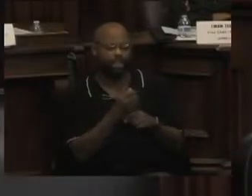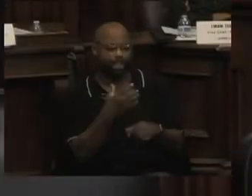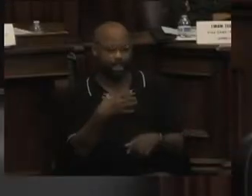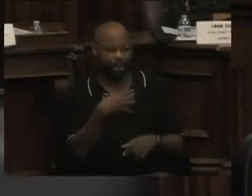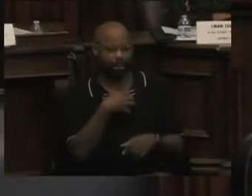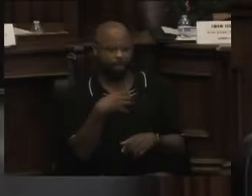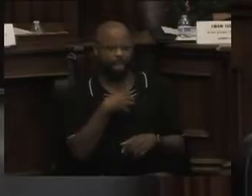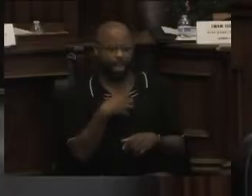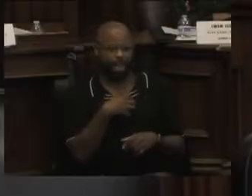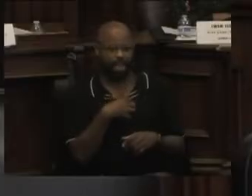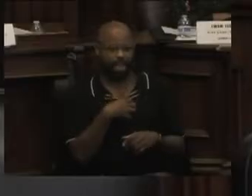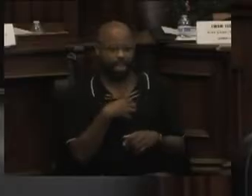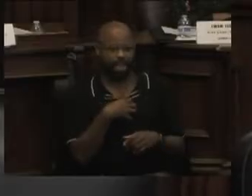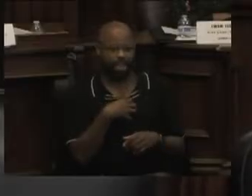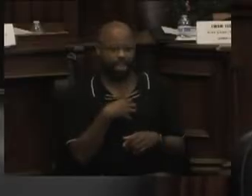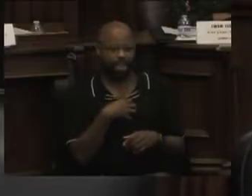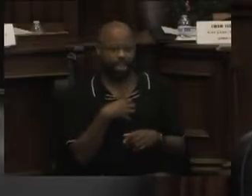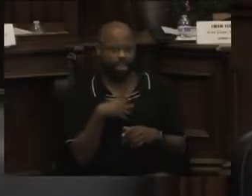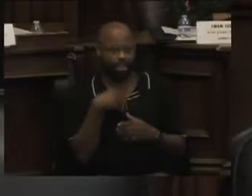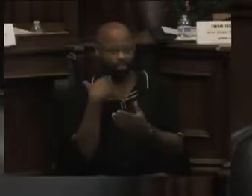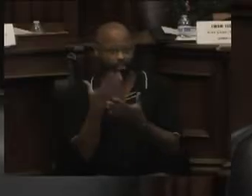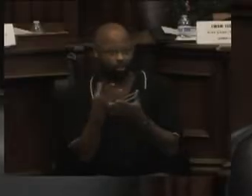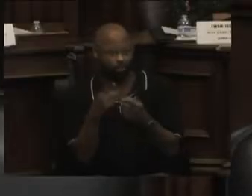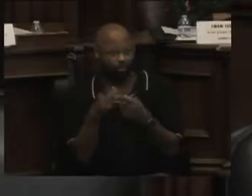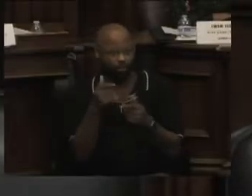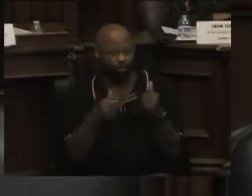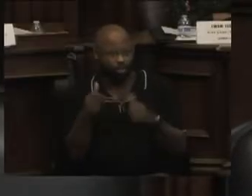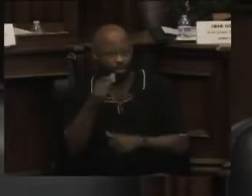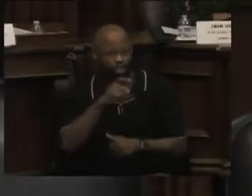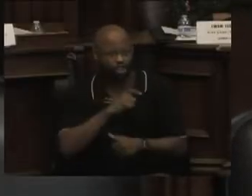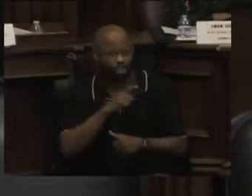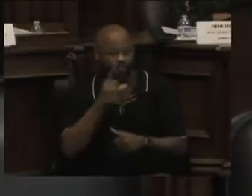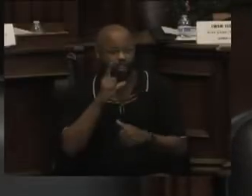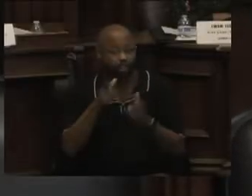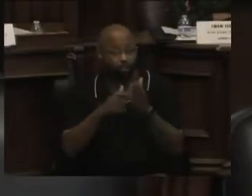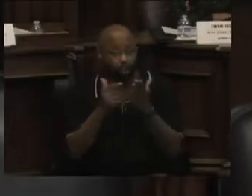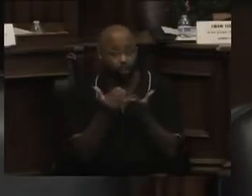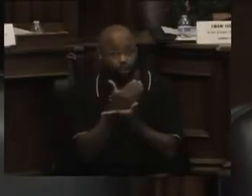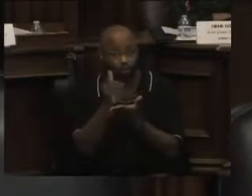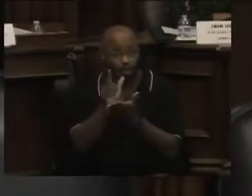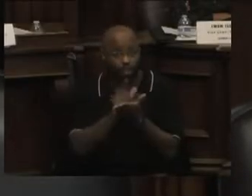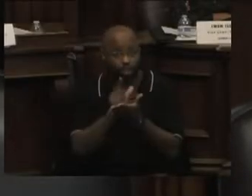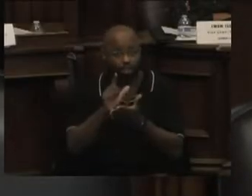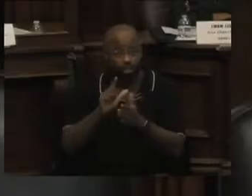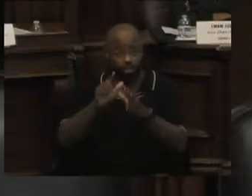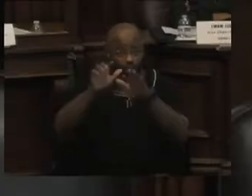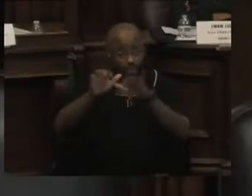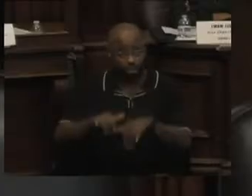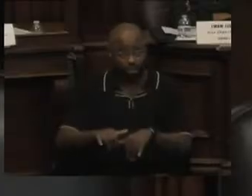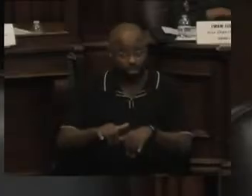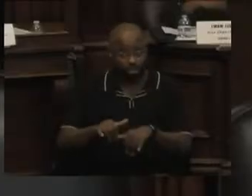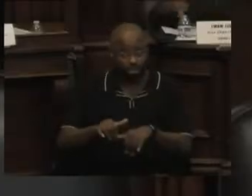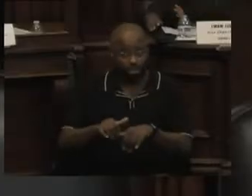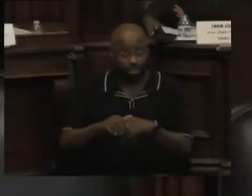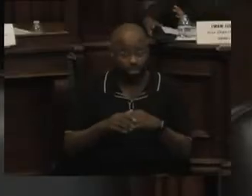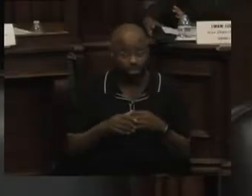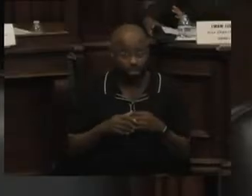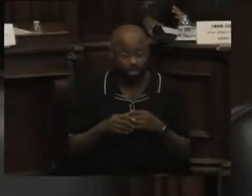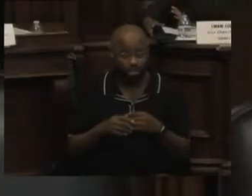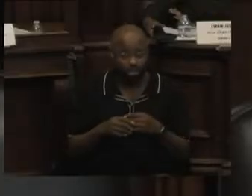order to get the complaints, what was done to them from the